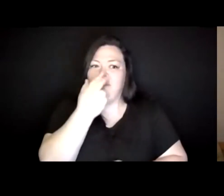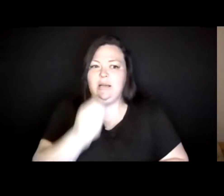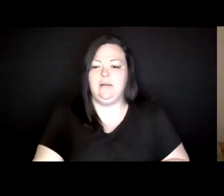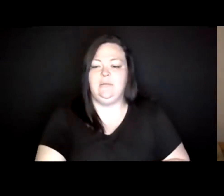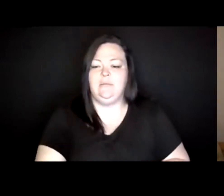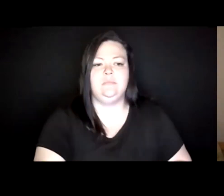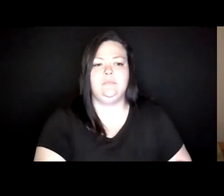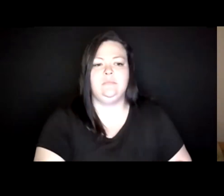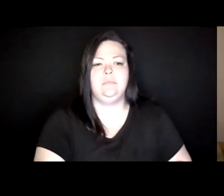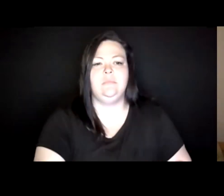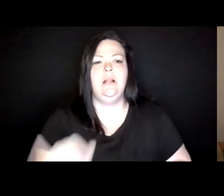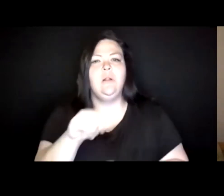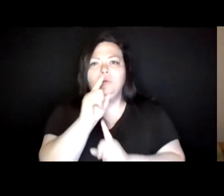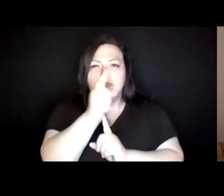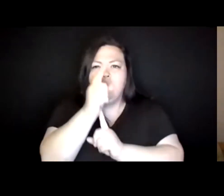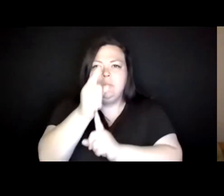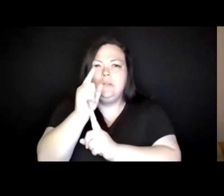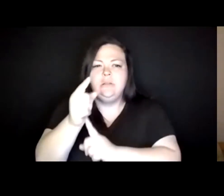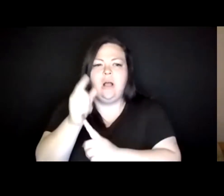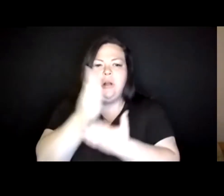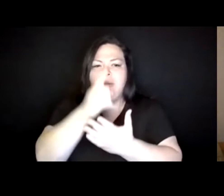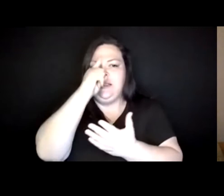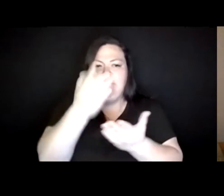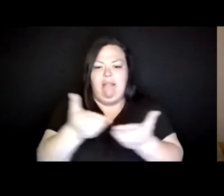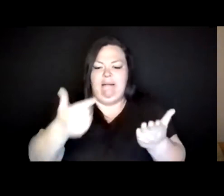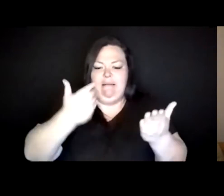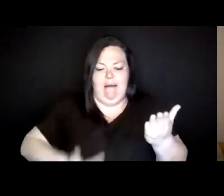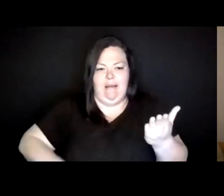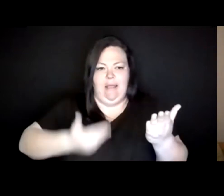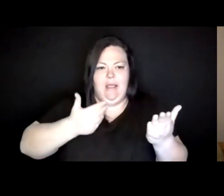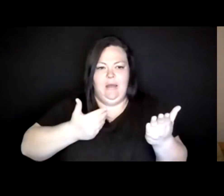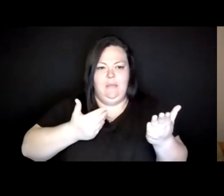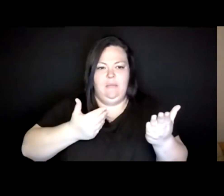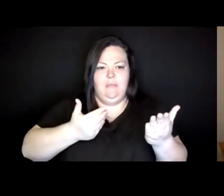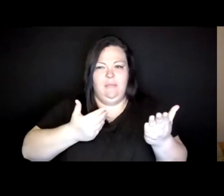moments I’ll stop thinking/ of the thing I am am not,/